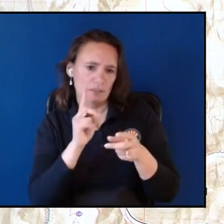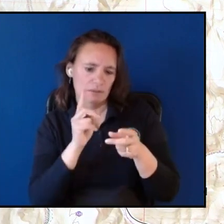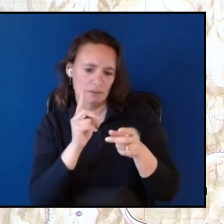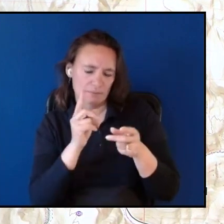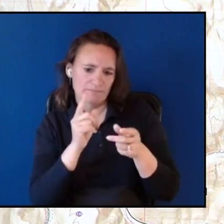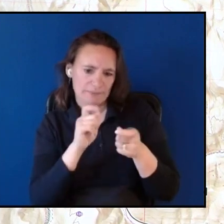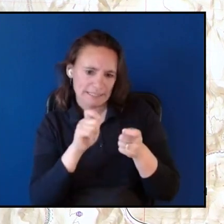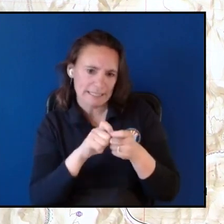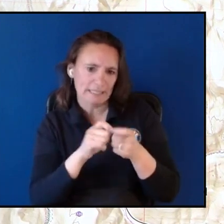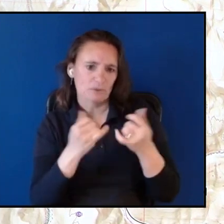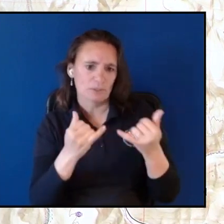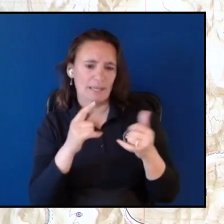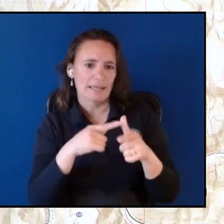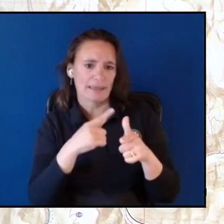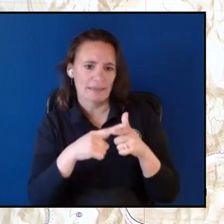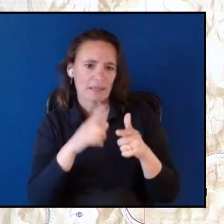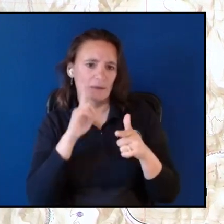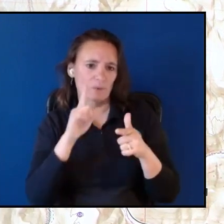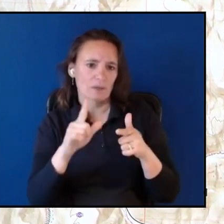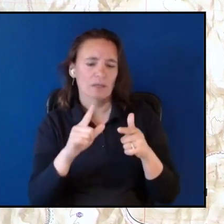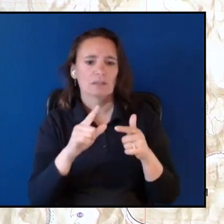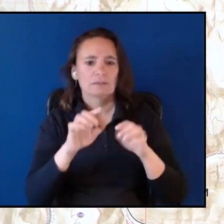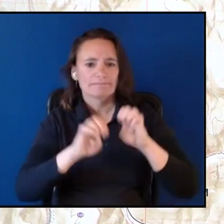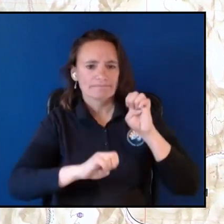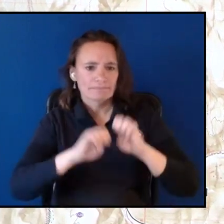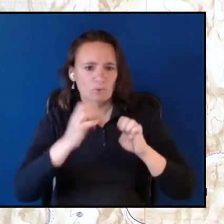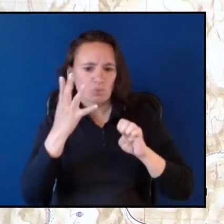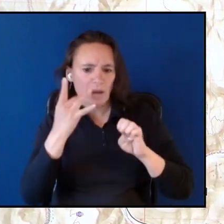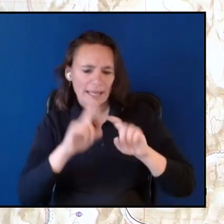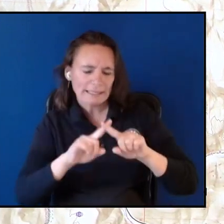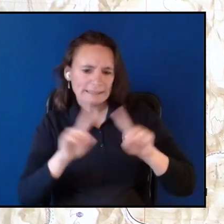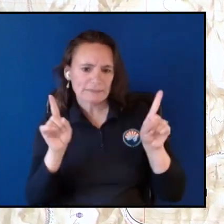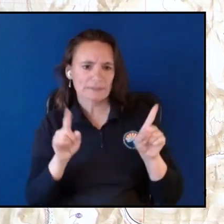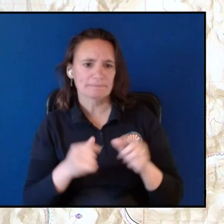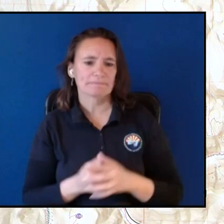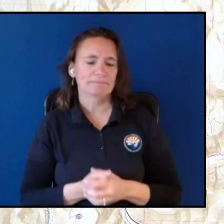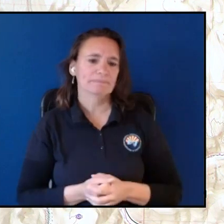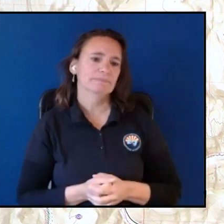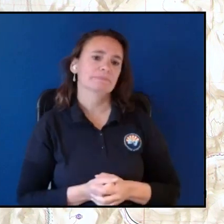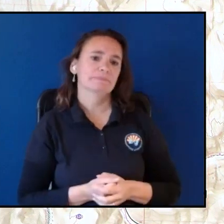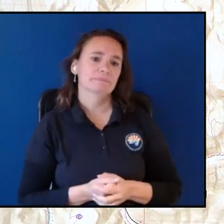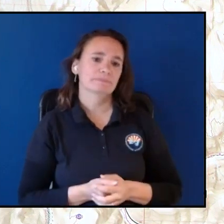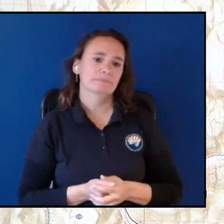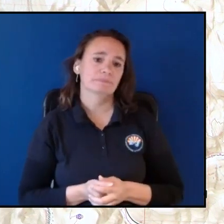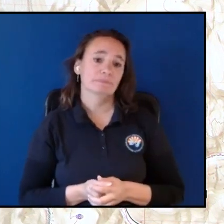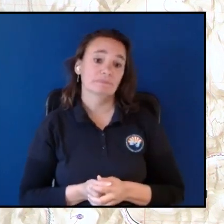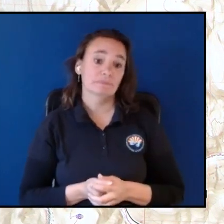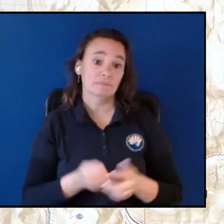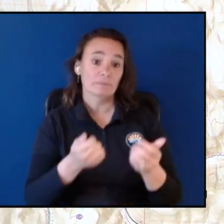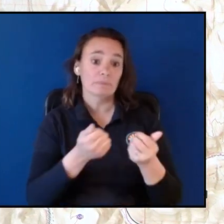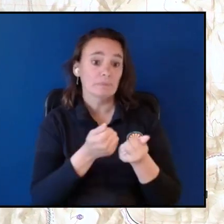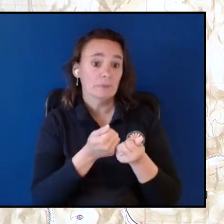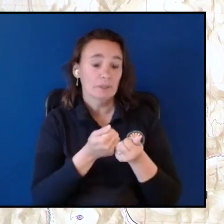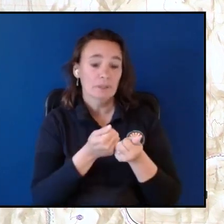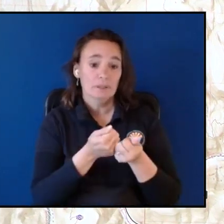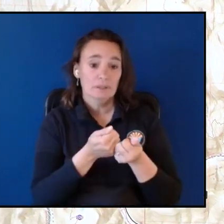The reason why there's a difference. Now, if all the stuff where there's a gap here is because